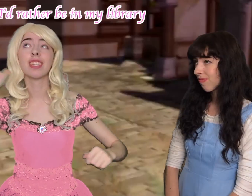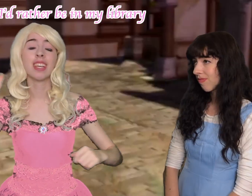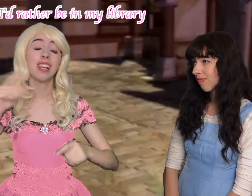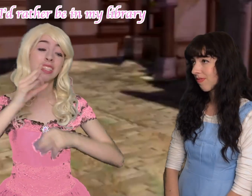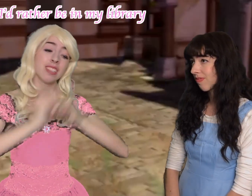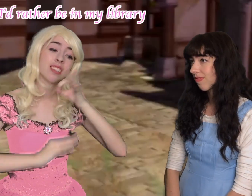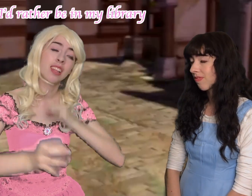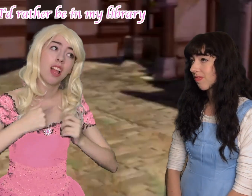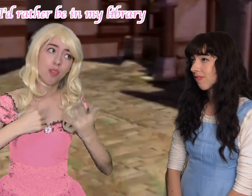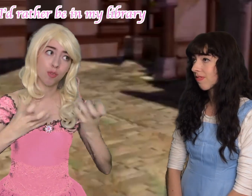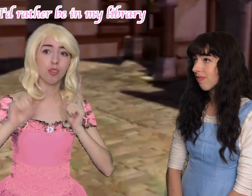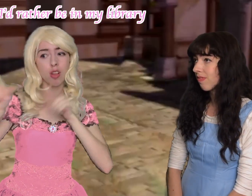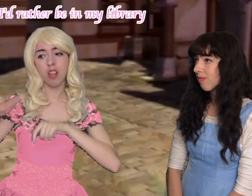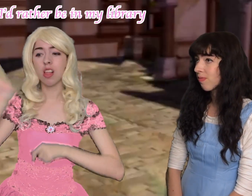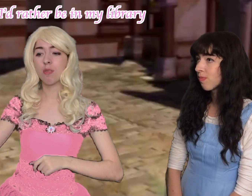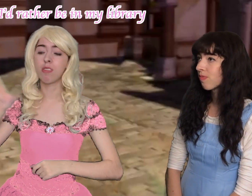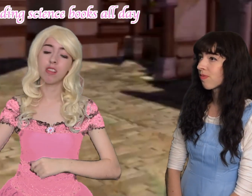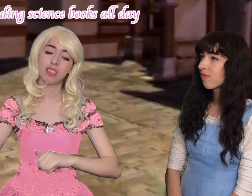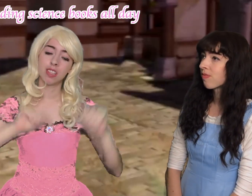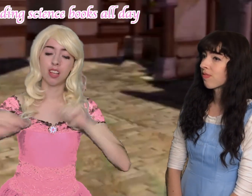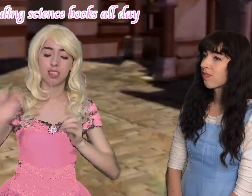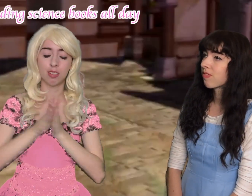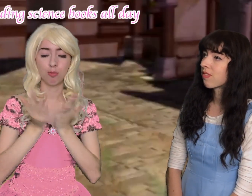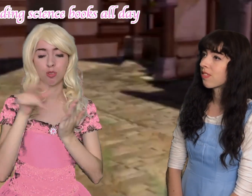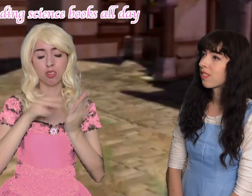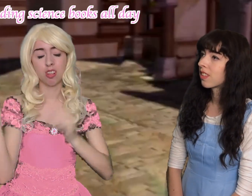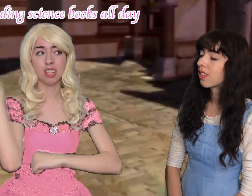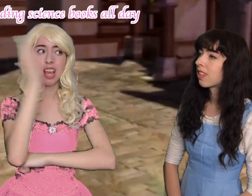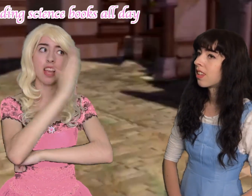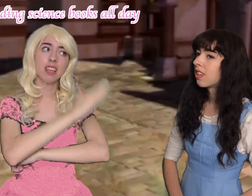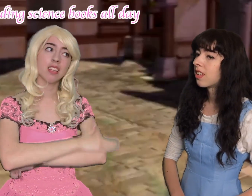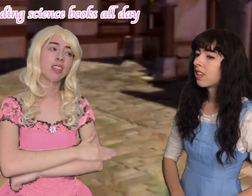but i'd rather be in my library reading science books all day